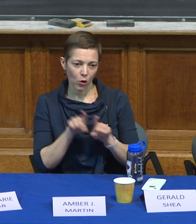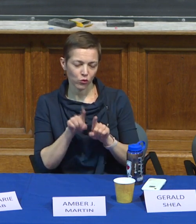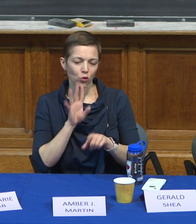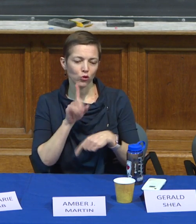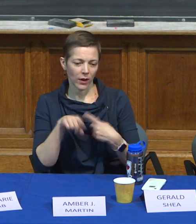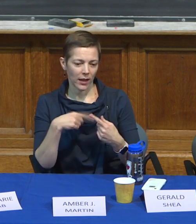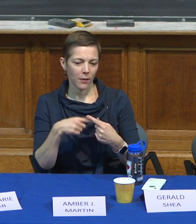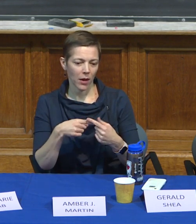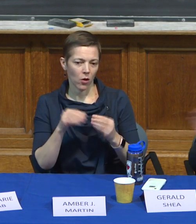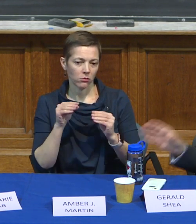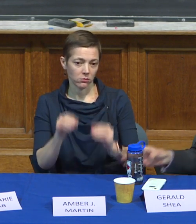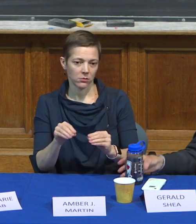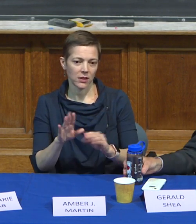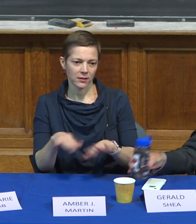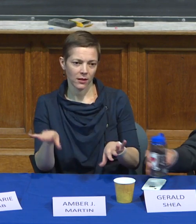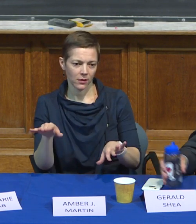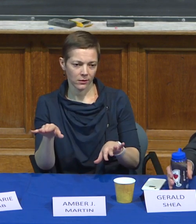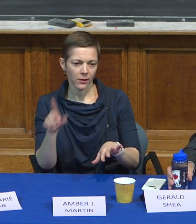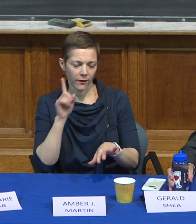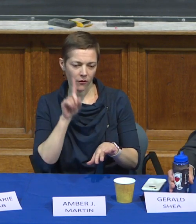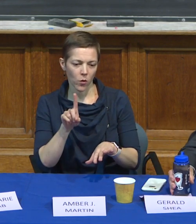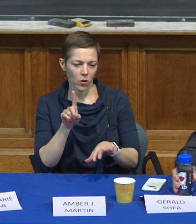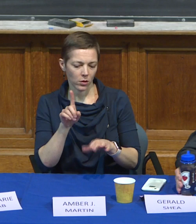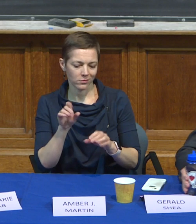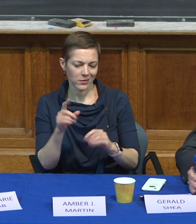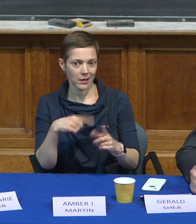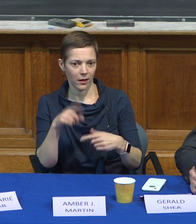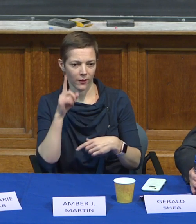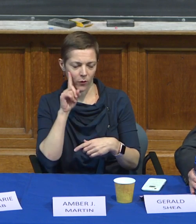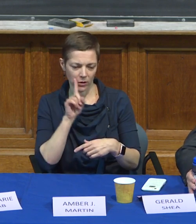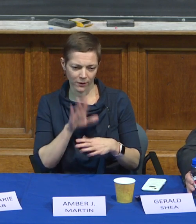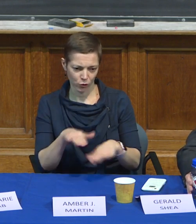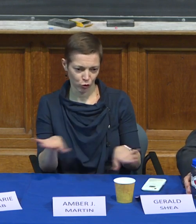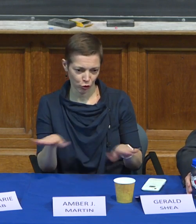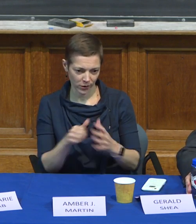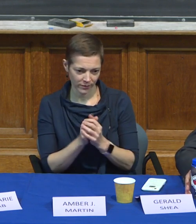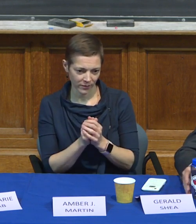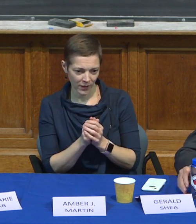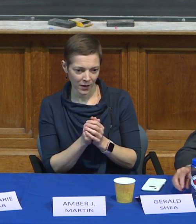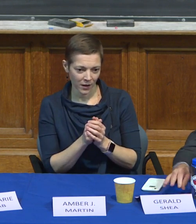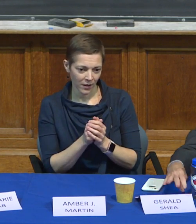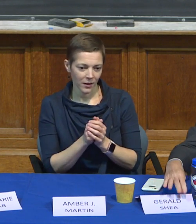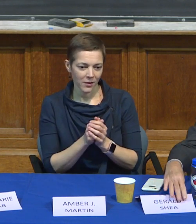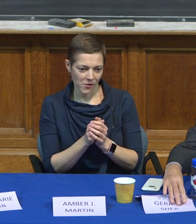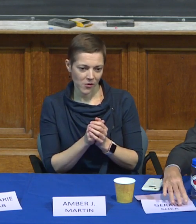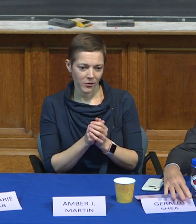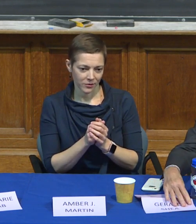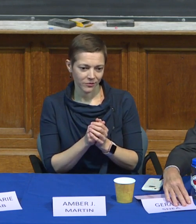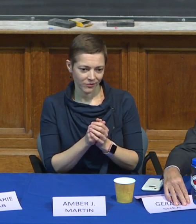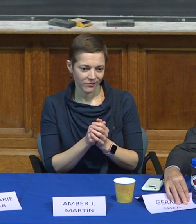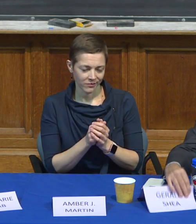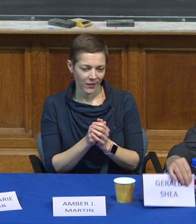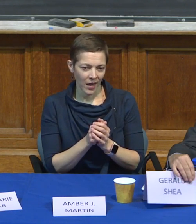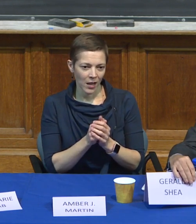unless we also are talking about education, teaching Sign Language to Deaf children.